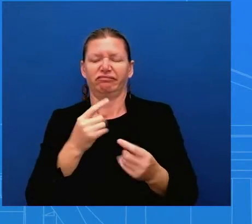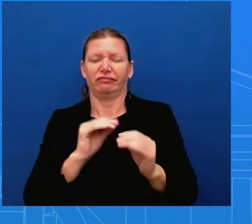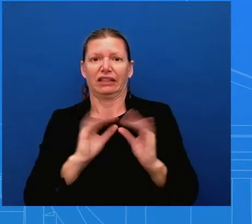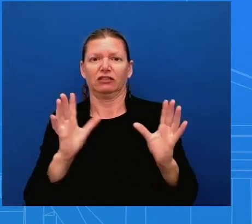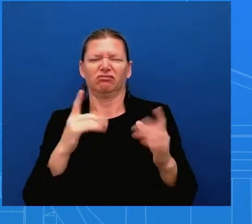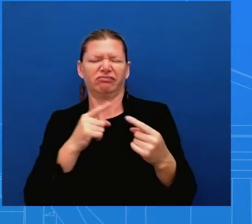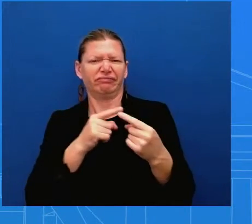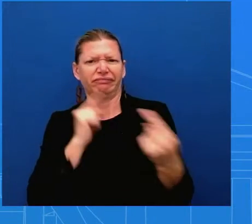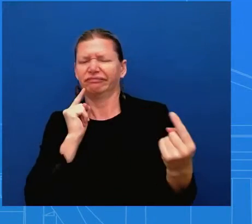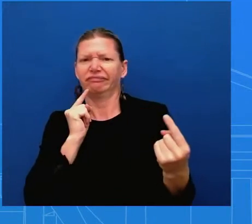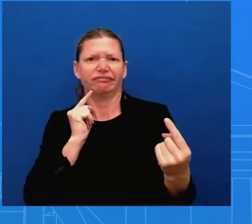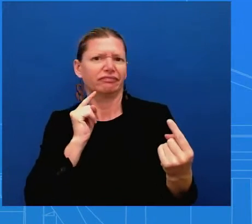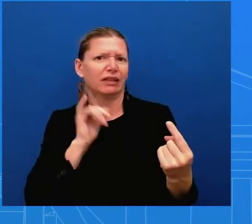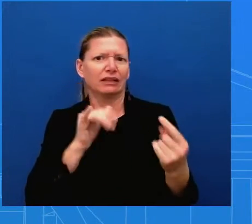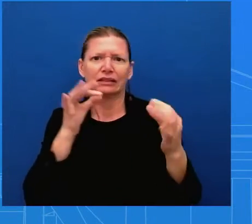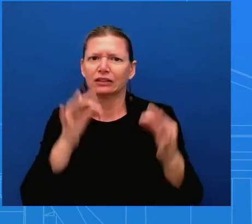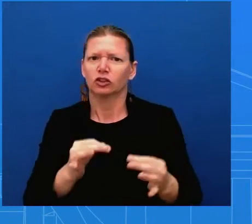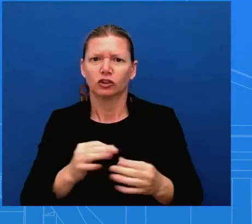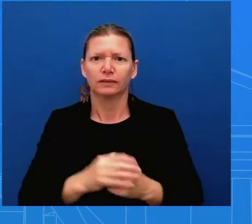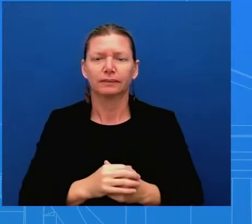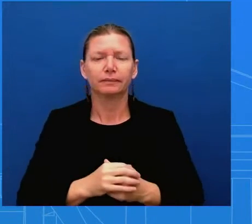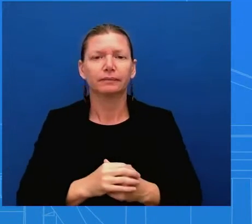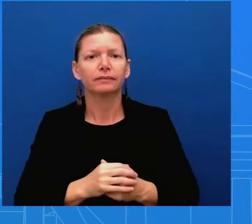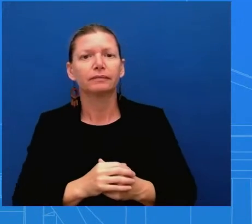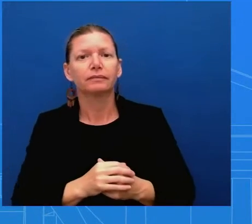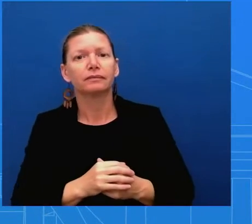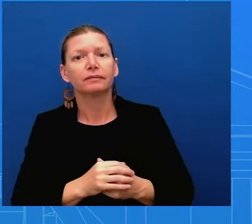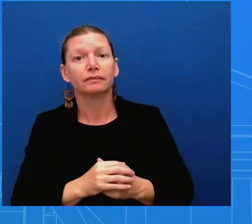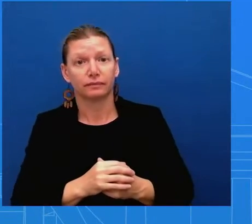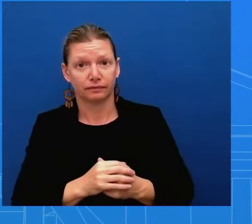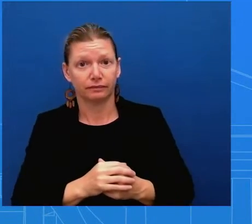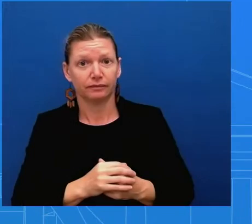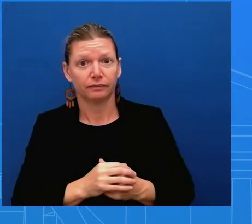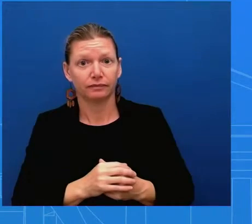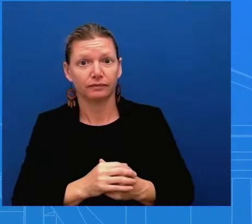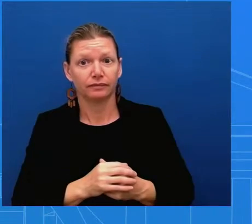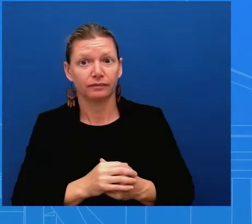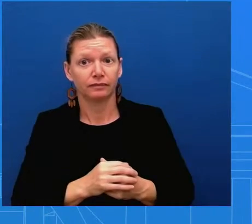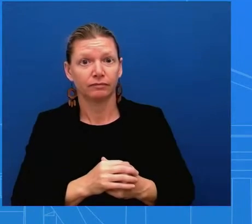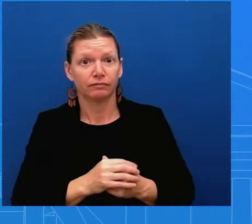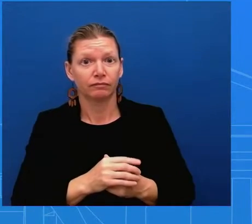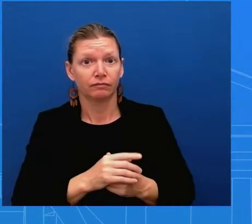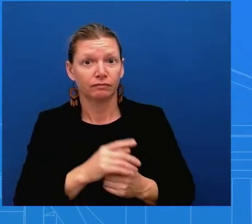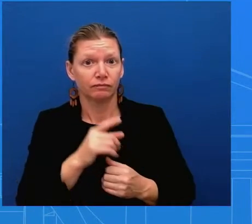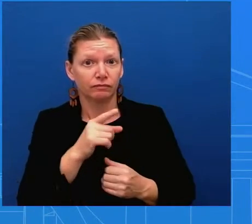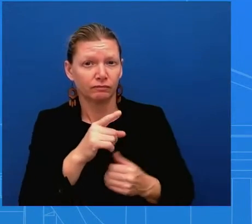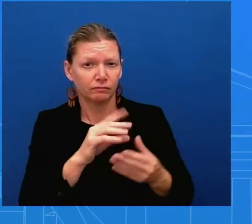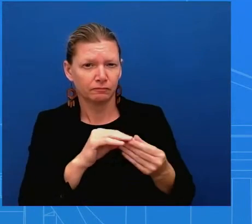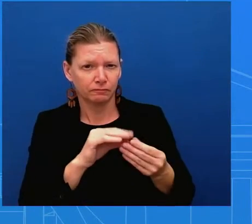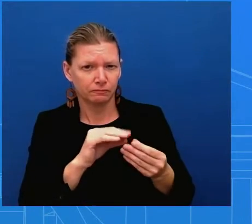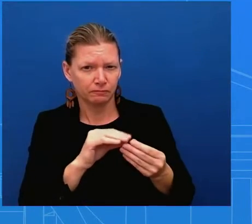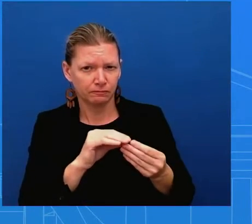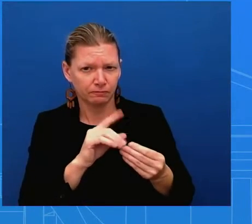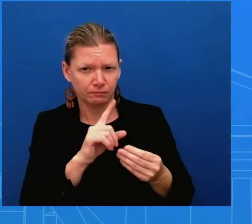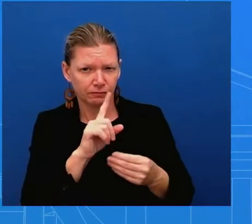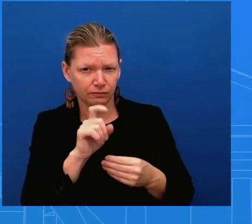Ms. Jean-Pierre: Go. And then I'll go to you. The Press: Argentine Foreign Minister Diana Mondino is going to be in town this week. She's going to meet Antony Blinken from the State Department.